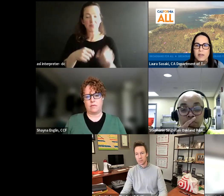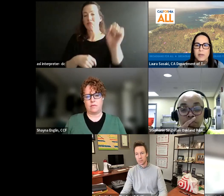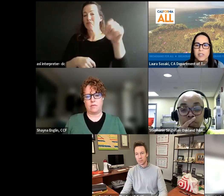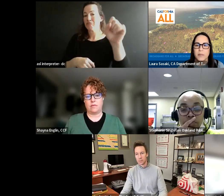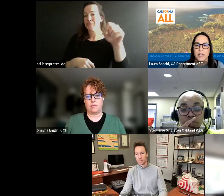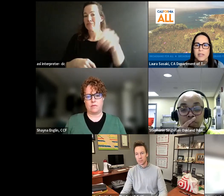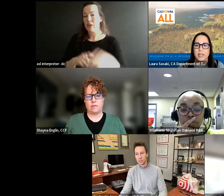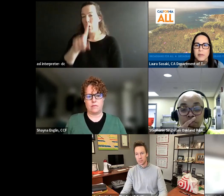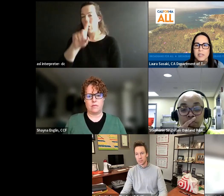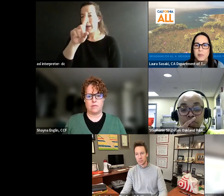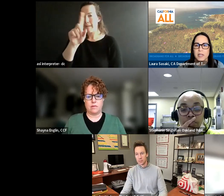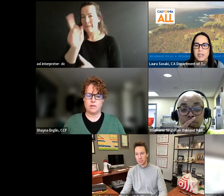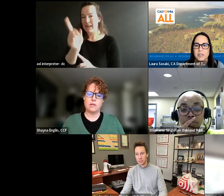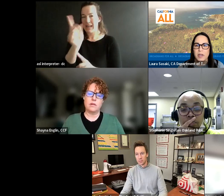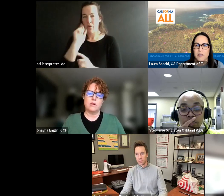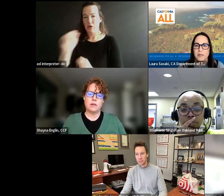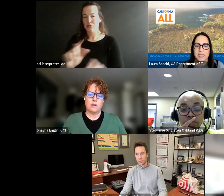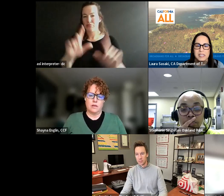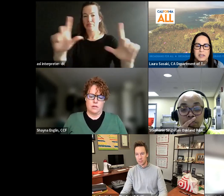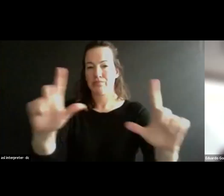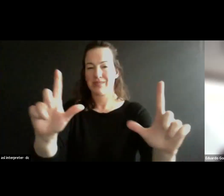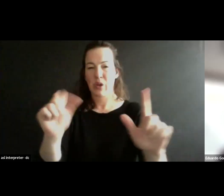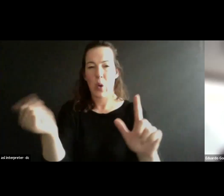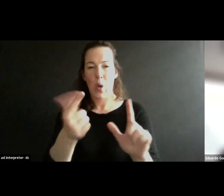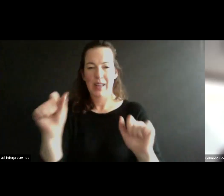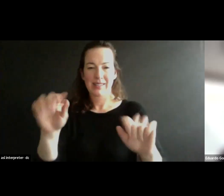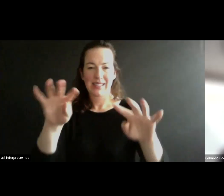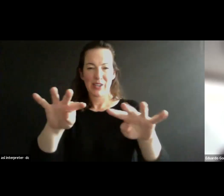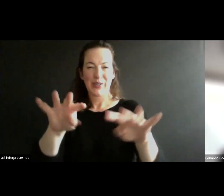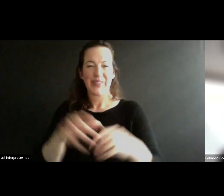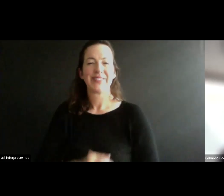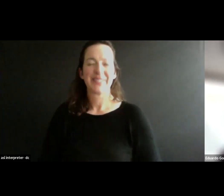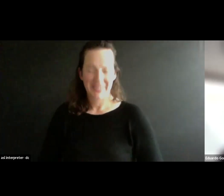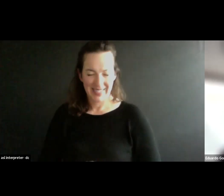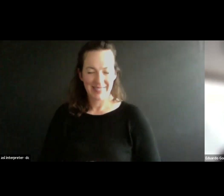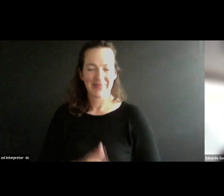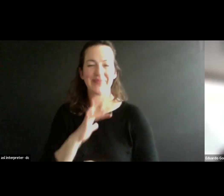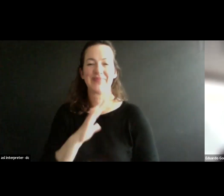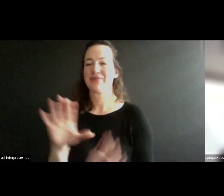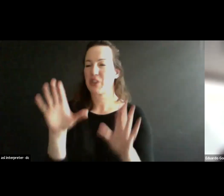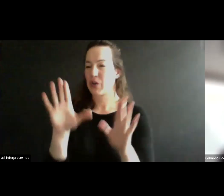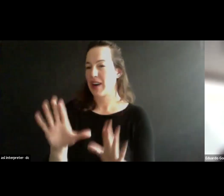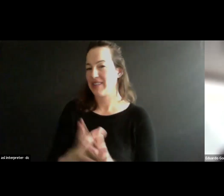just a minute, and I'm gonna spotlight you. So, everybody can see you. That's great! Perfect!